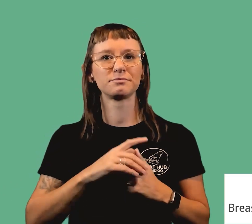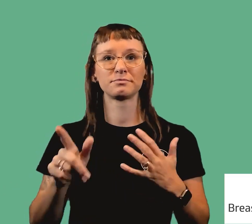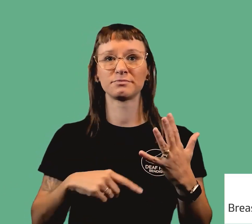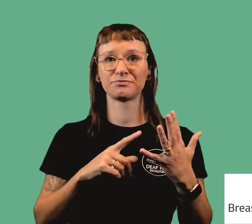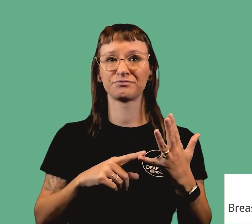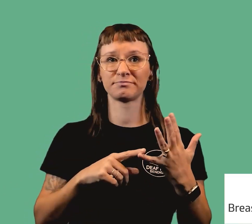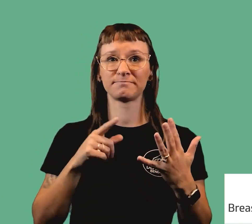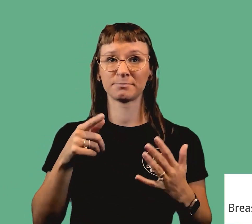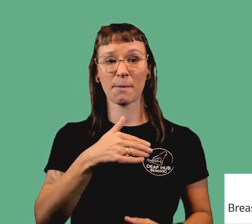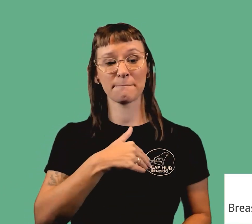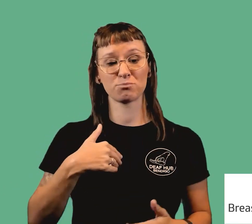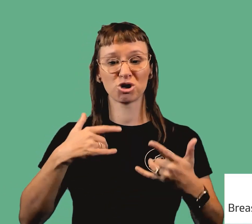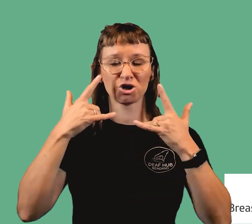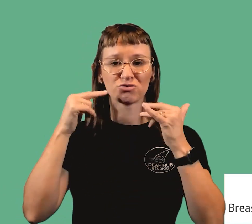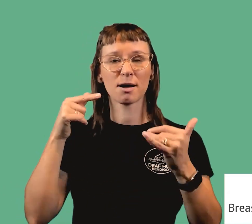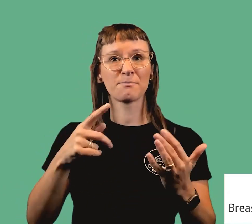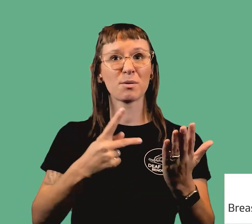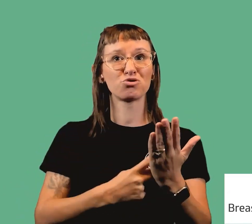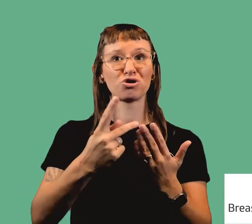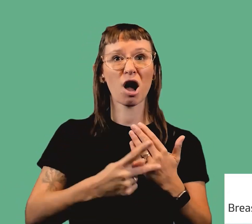BreastScreen is not a program for women with breast symptoms.